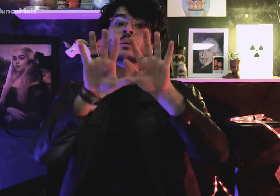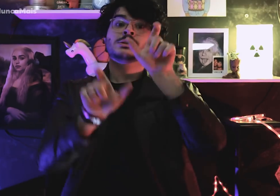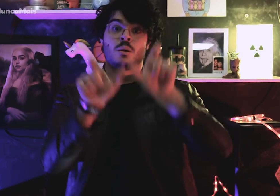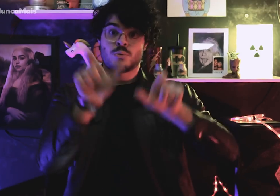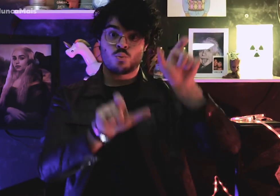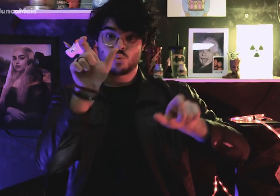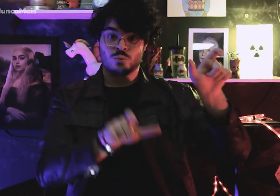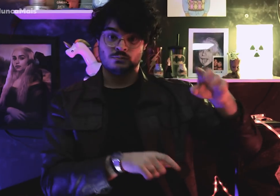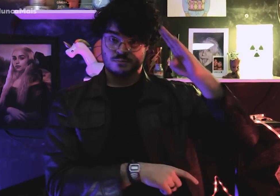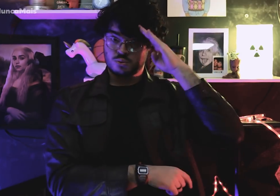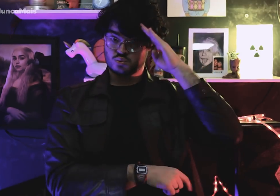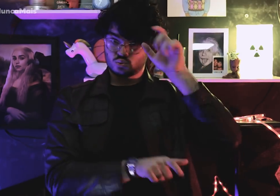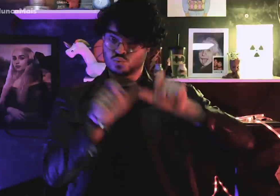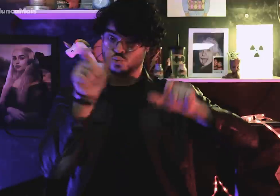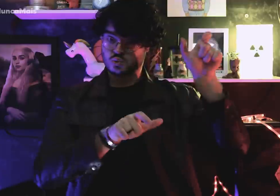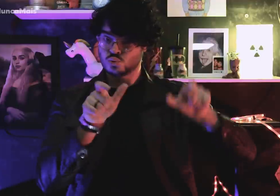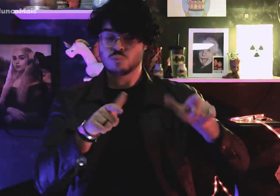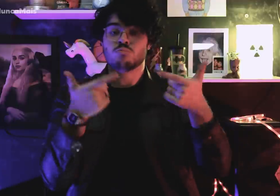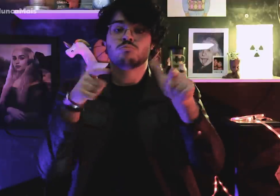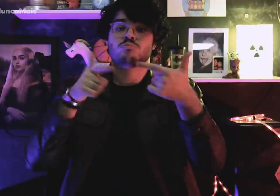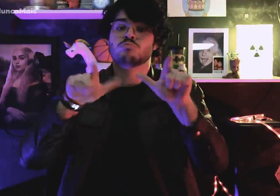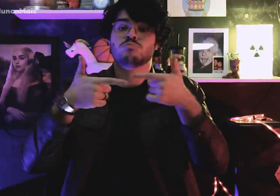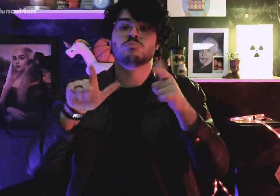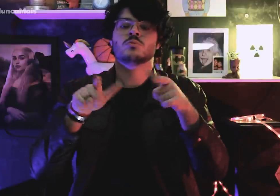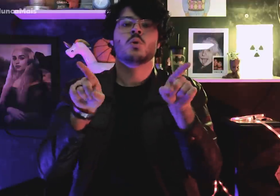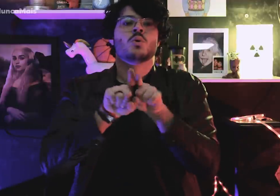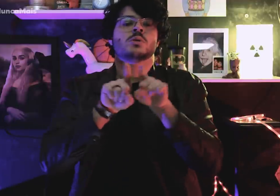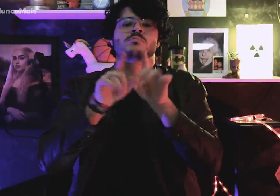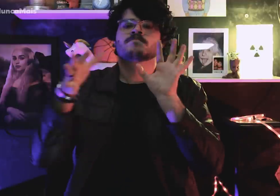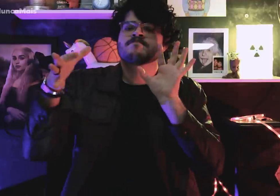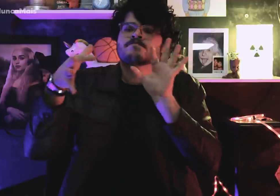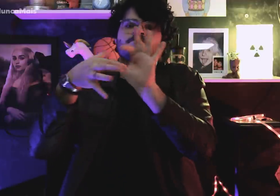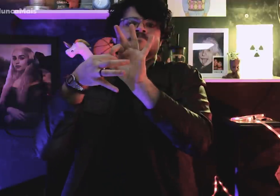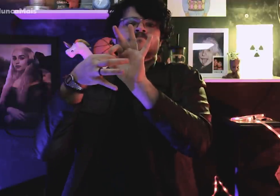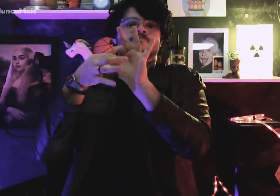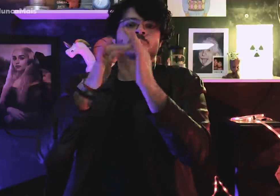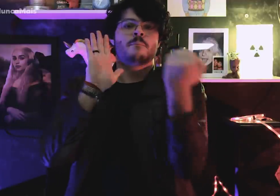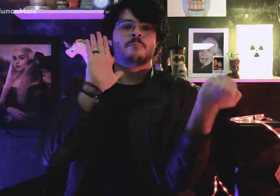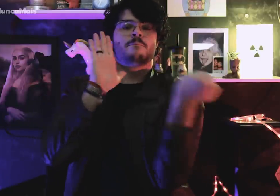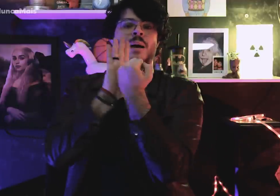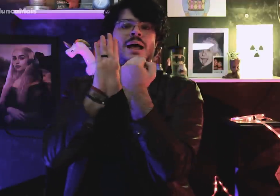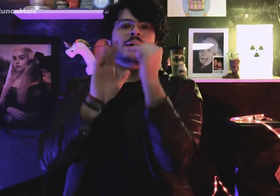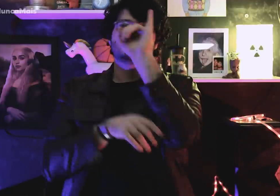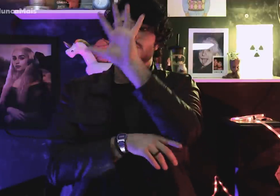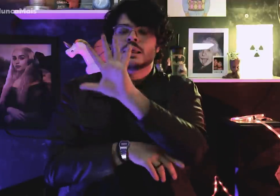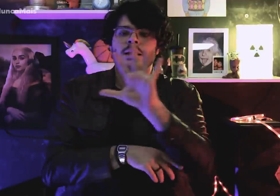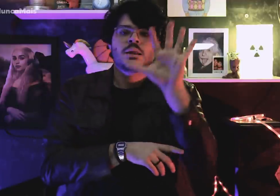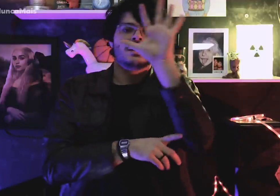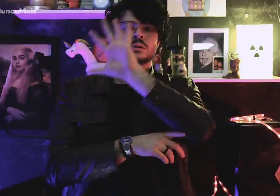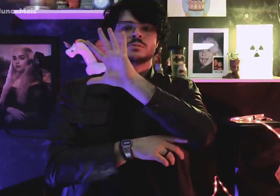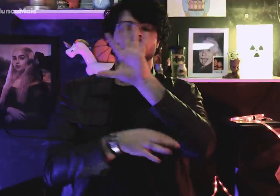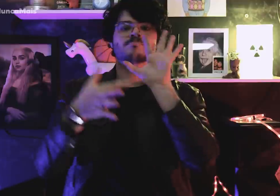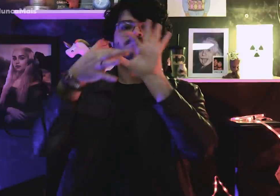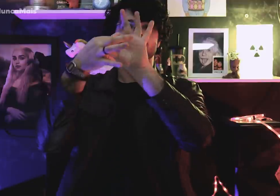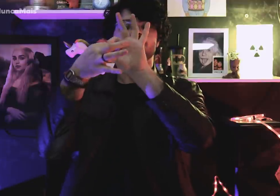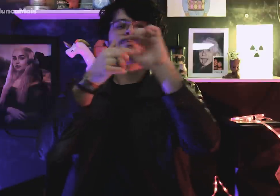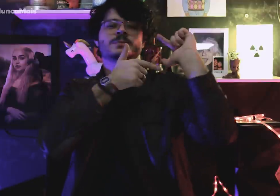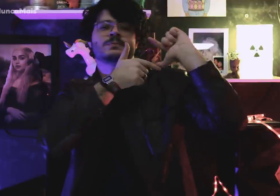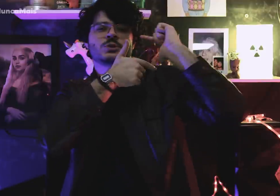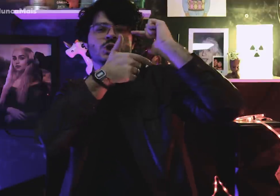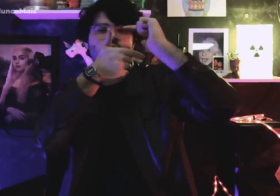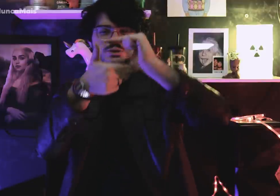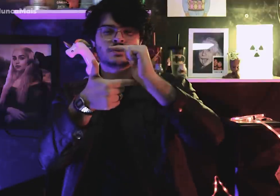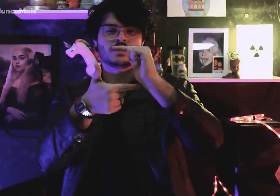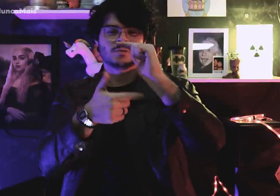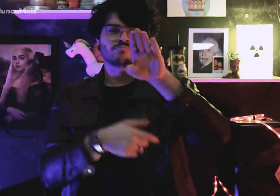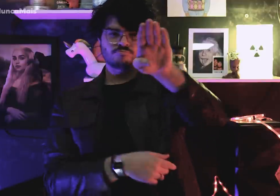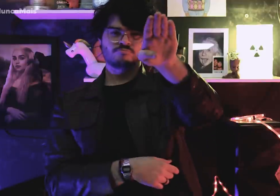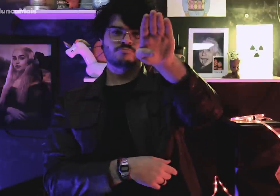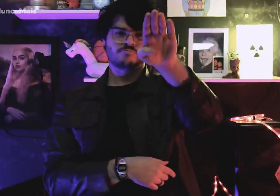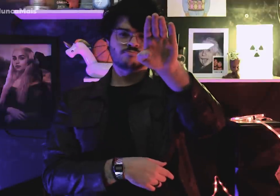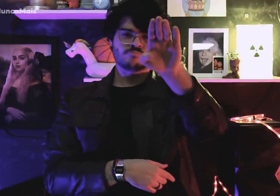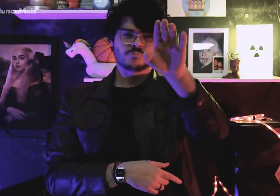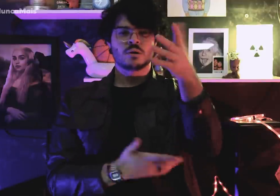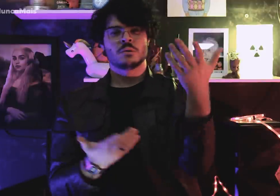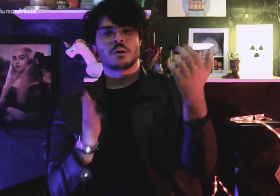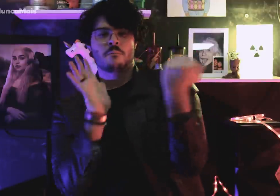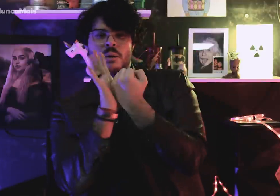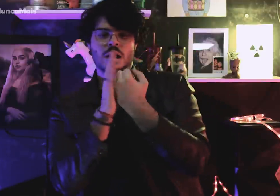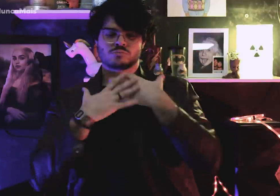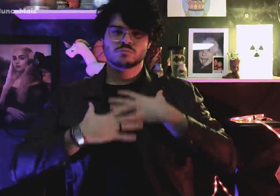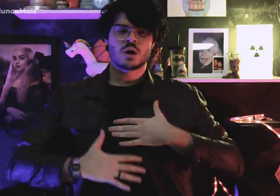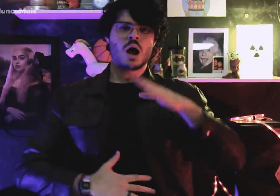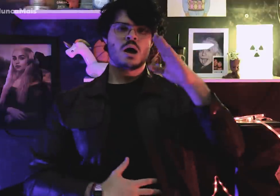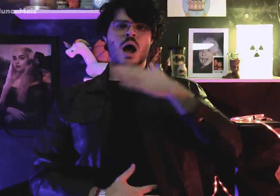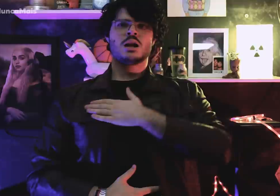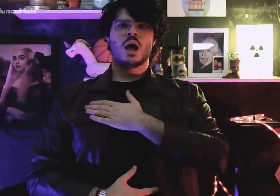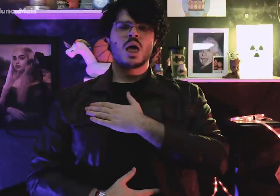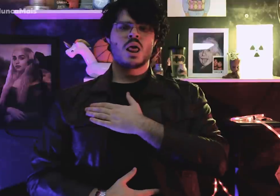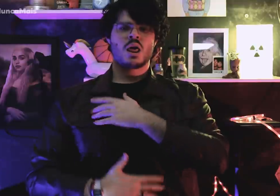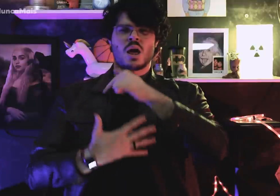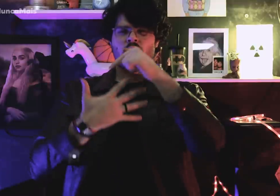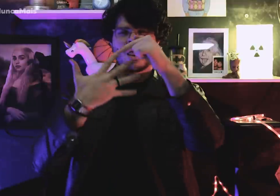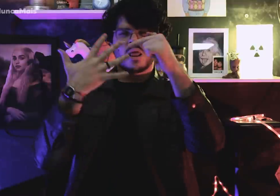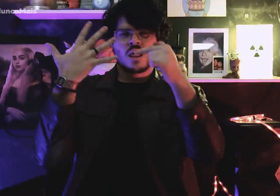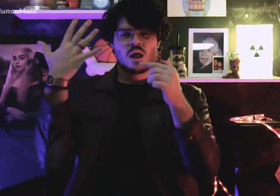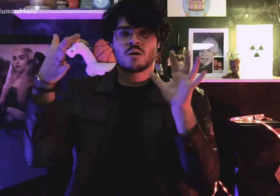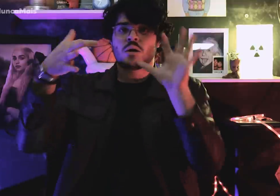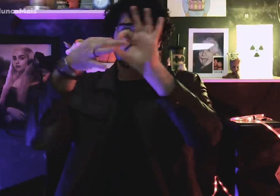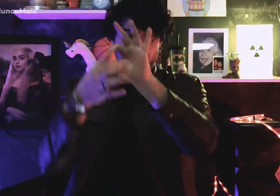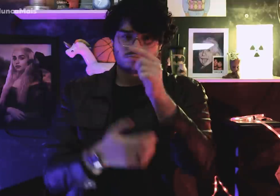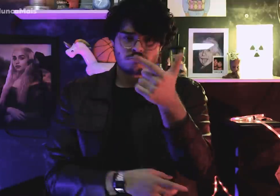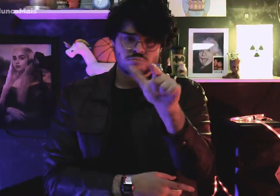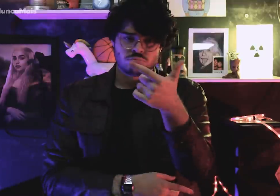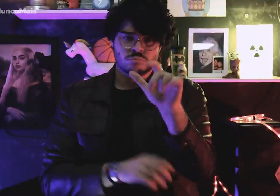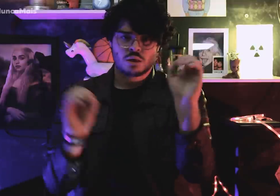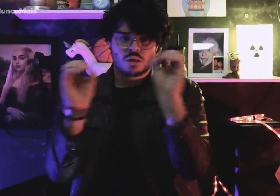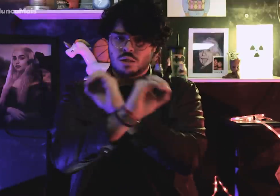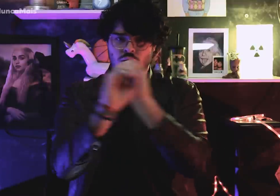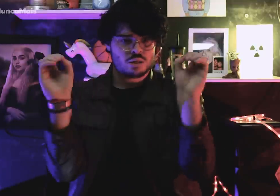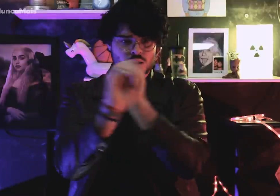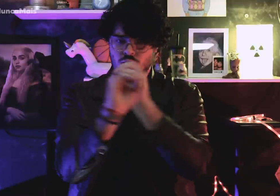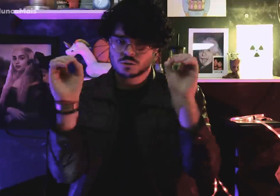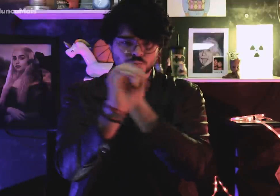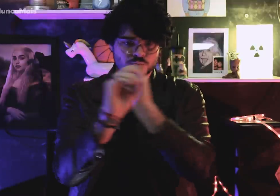no military wore symbols or traditions typical of fascism.